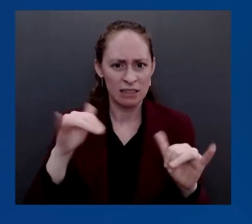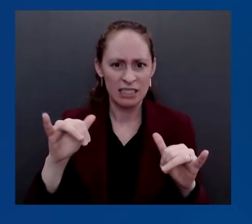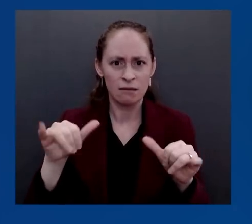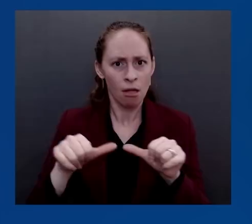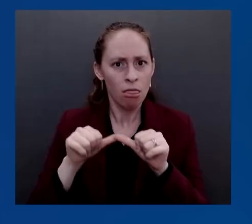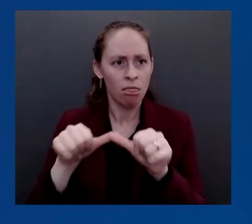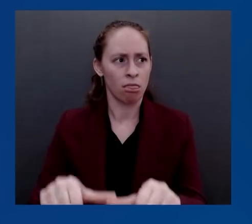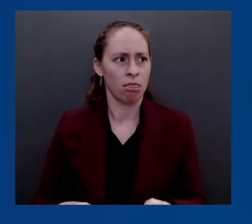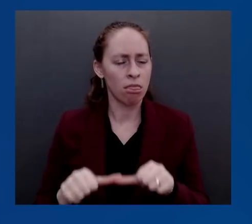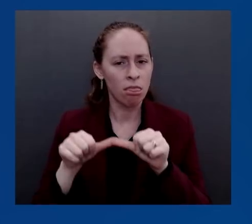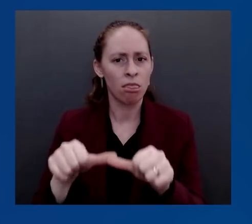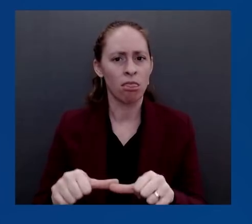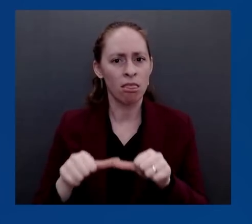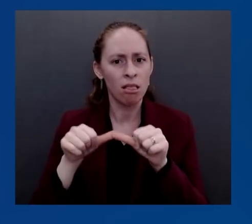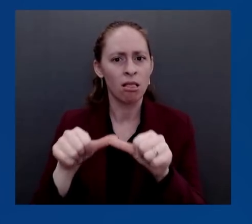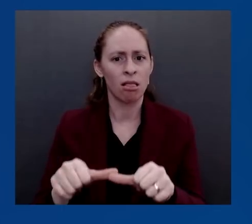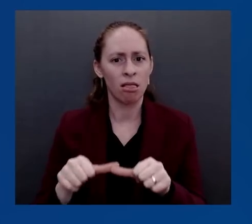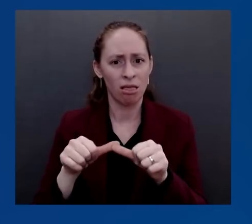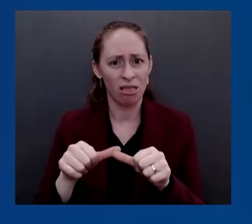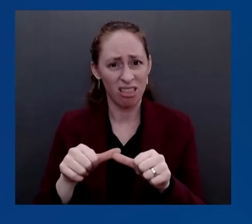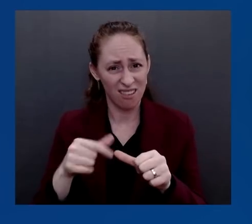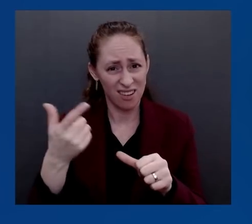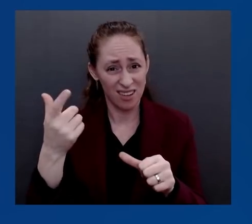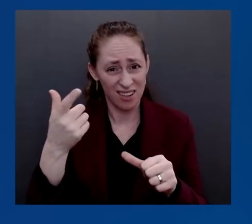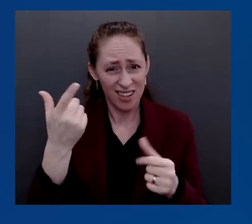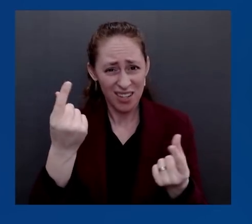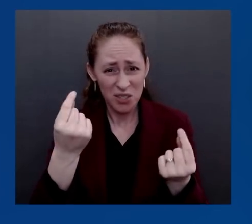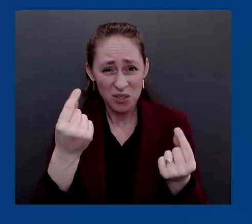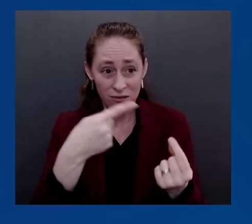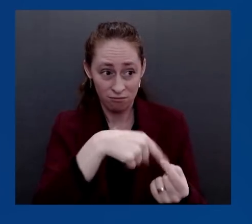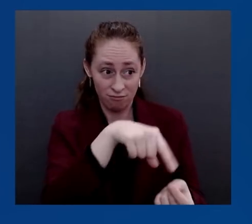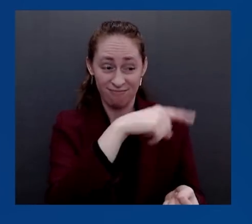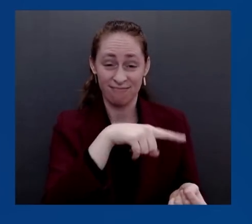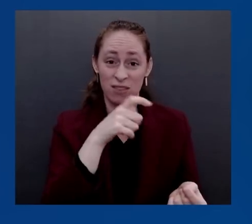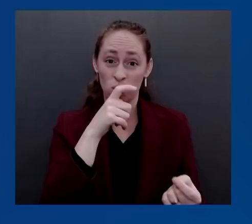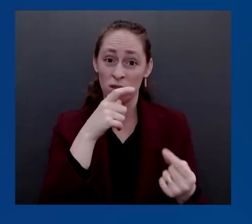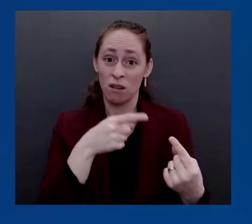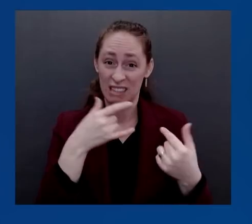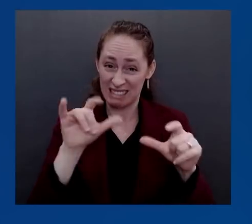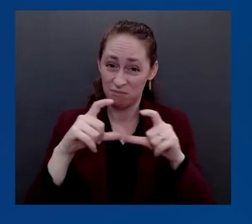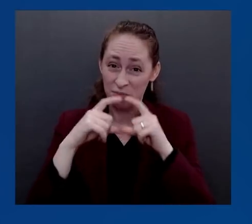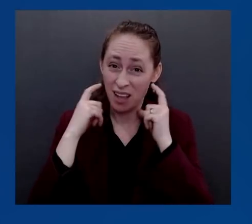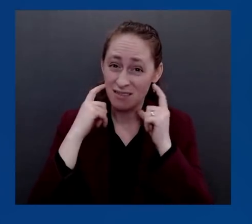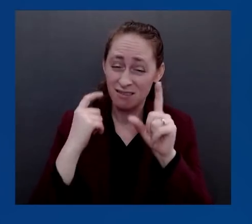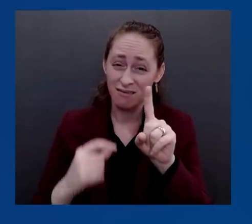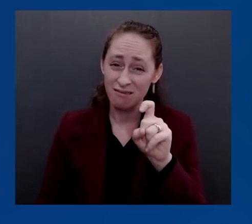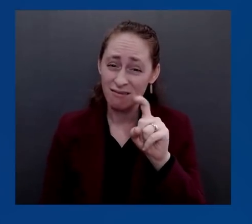is something that we take very seriously. We know we're studying it really quite intensively now